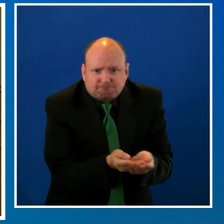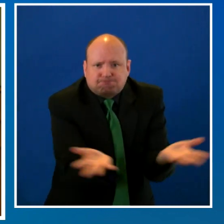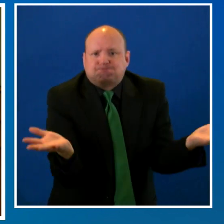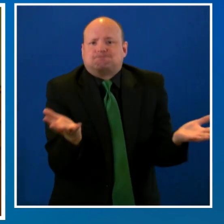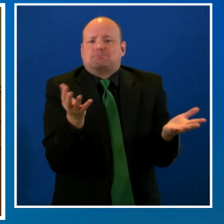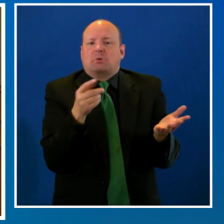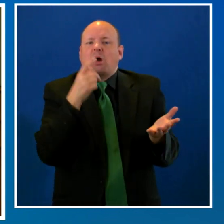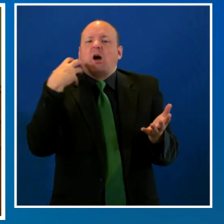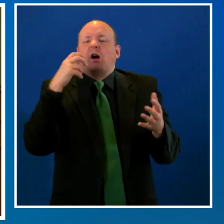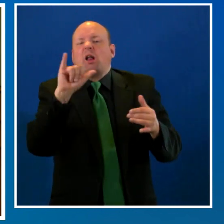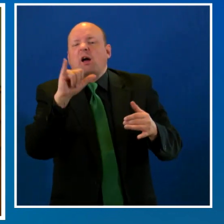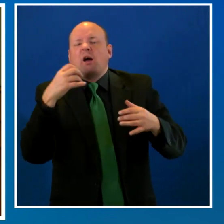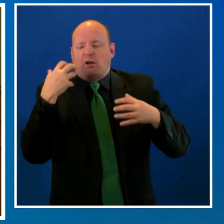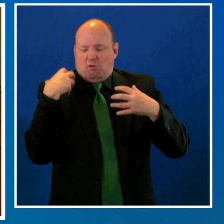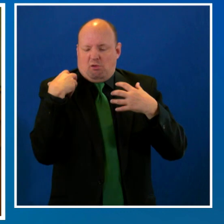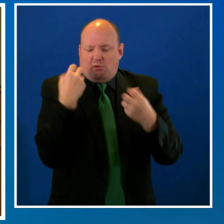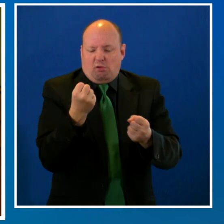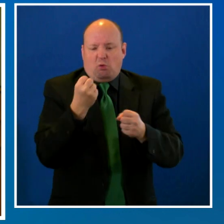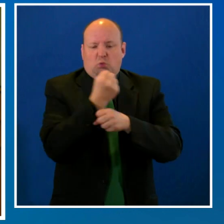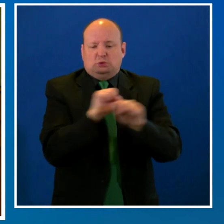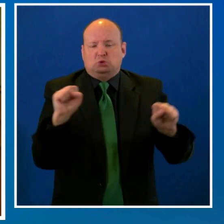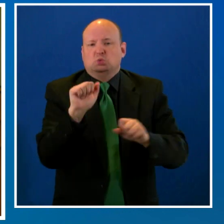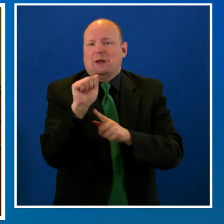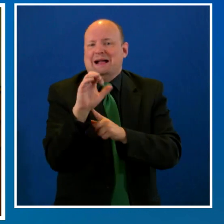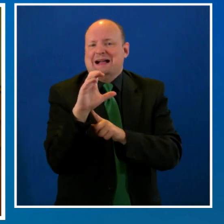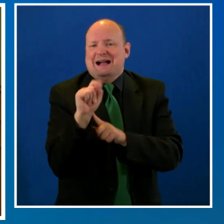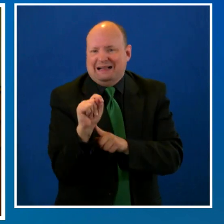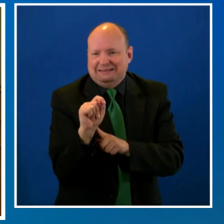We're working alongside the community on how best to deploy